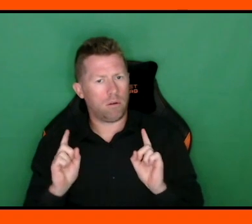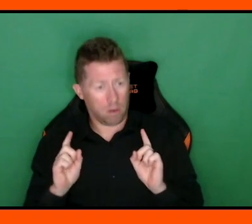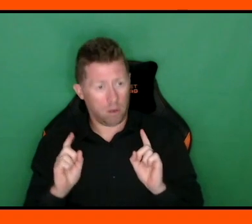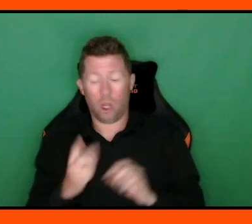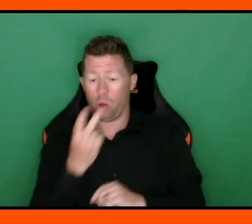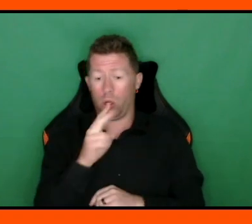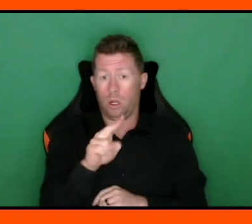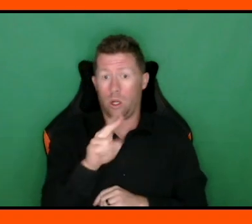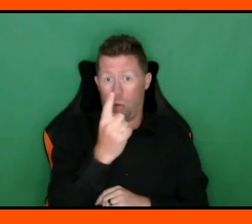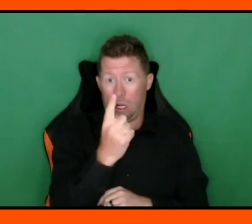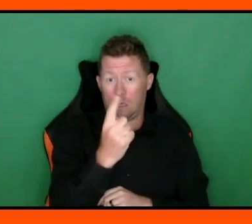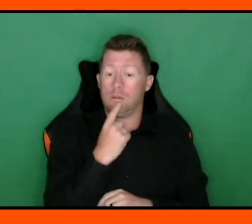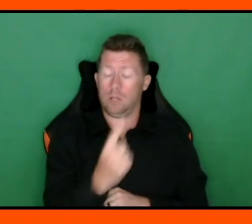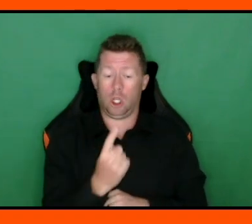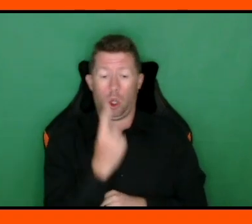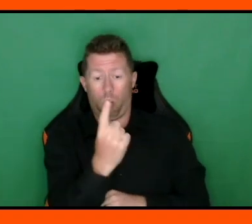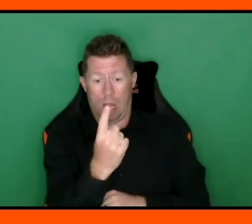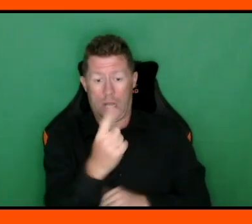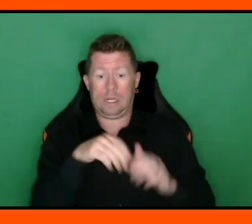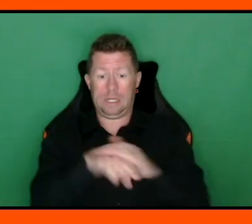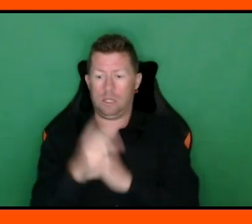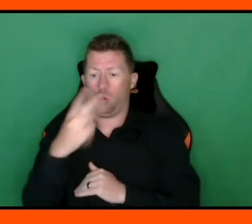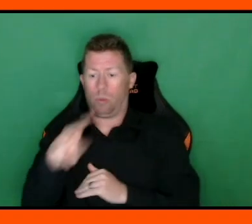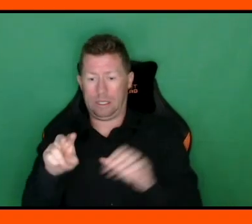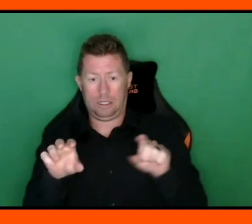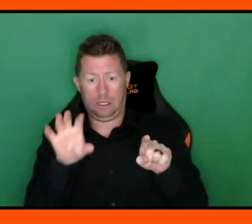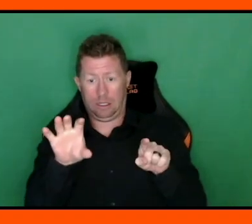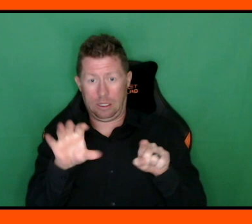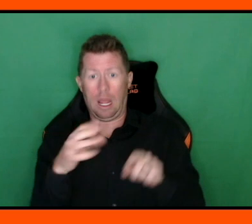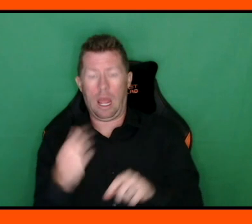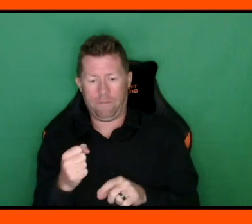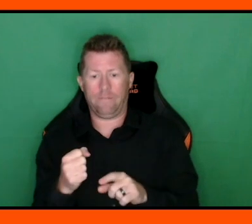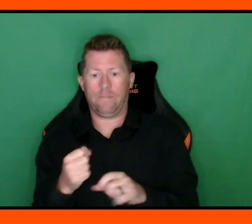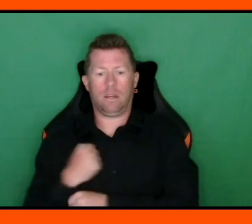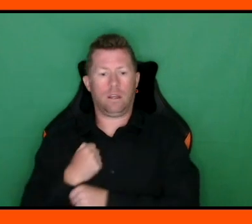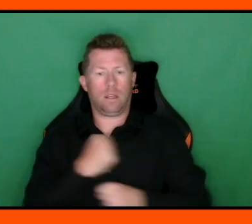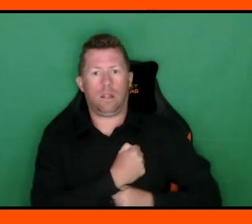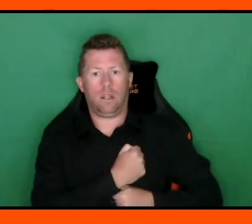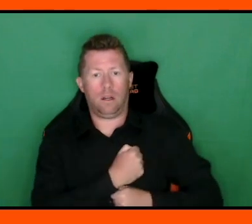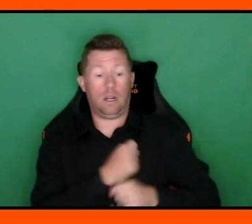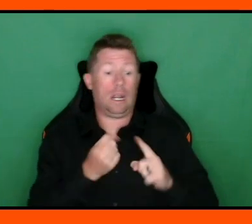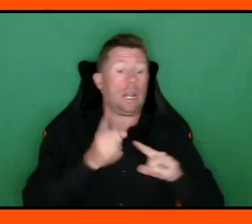in 20 households had someone who had served or is currently serving in the Australian Defence Force.